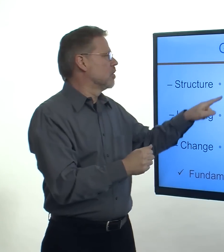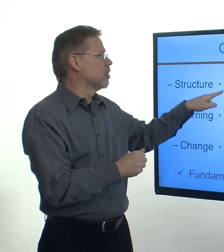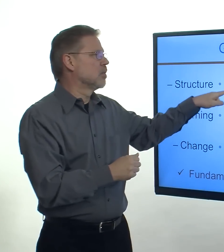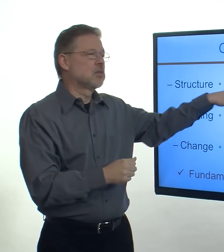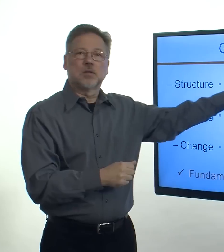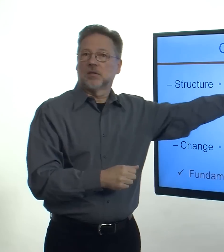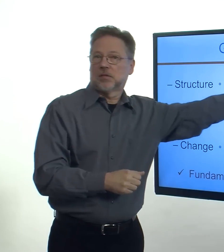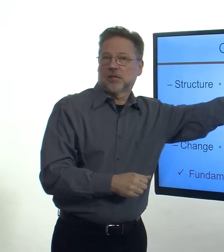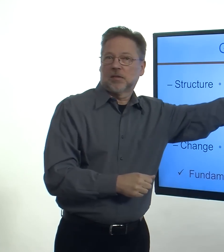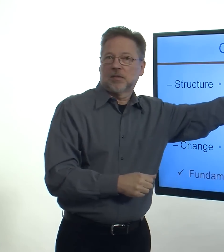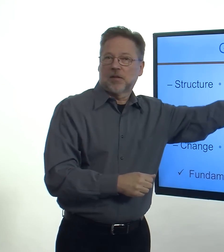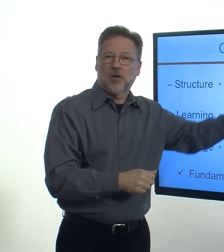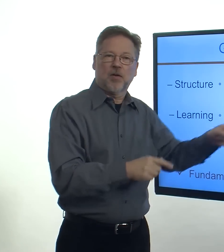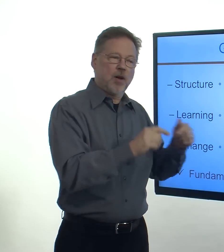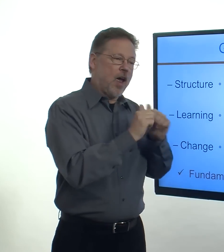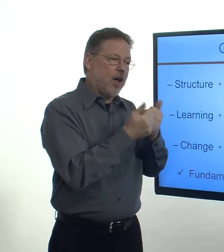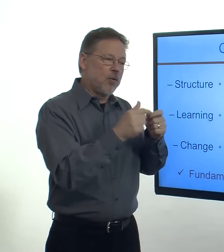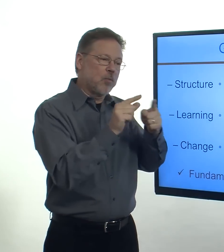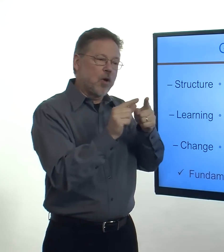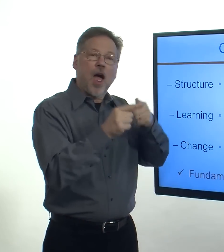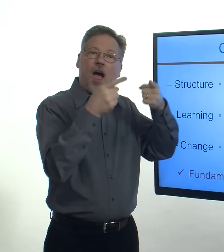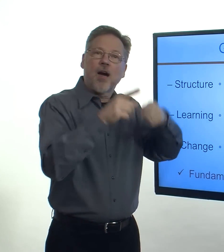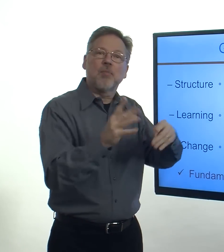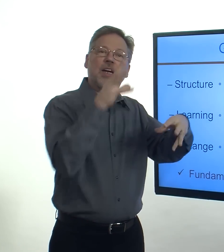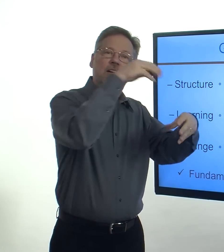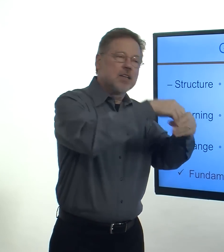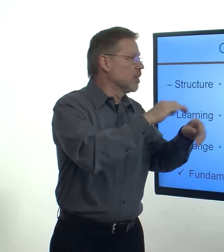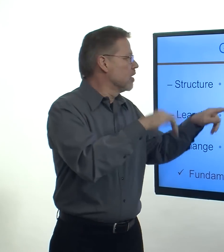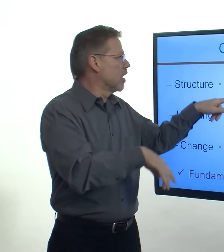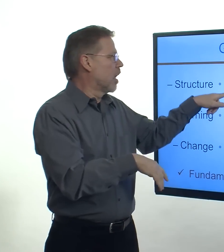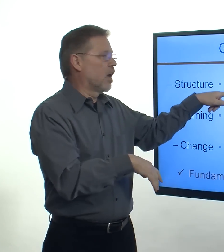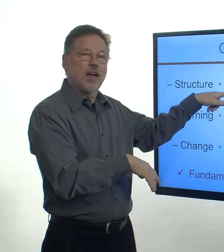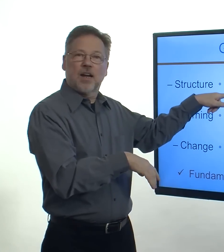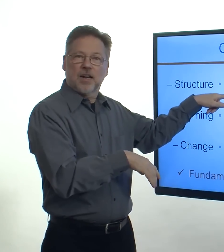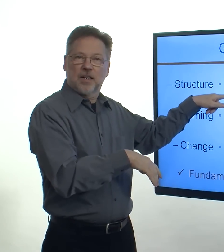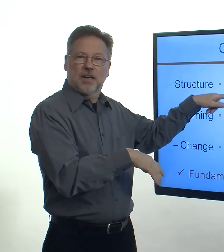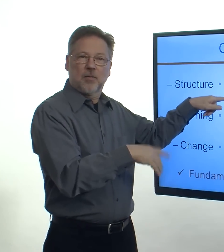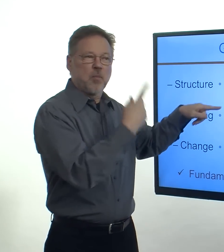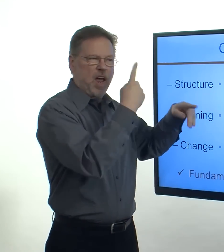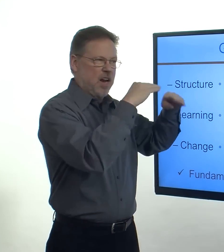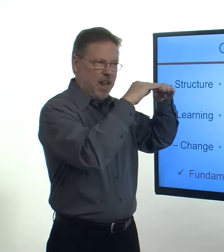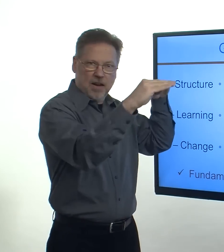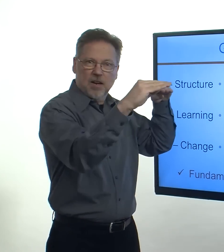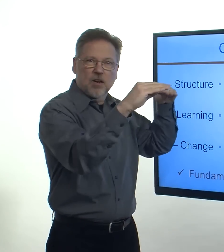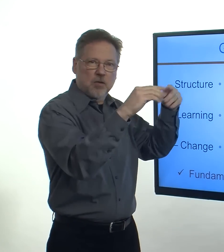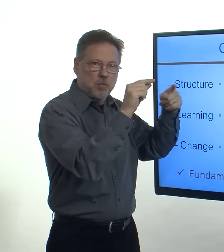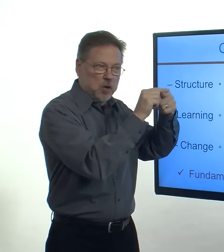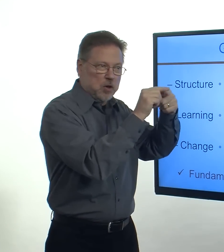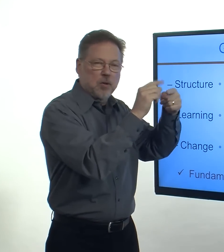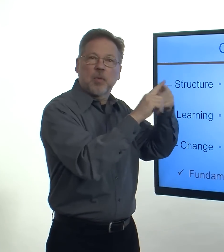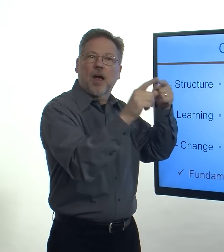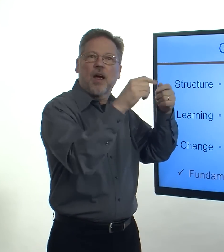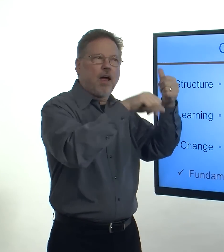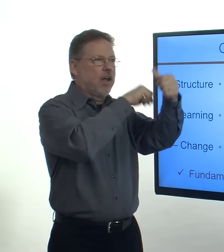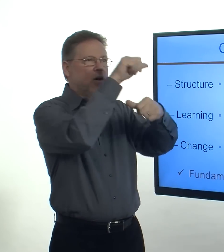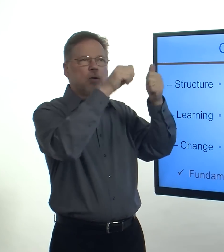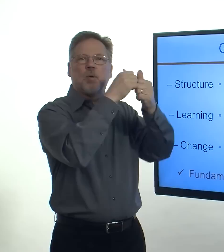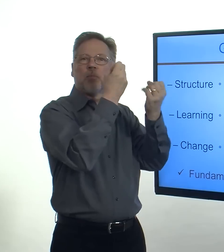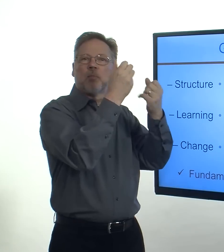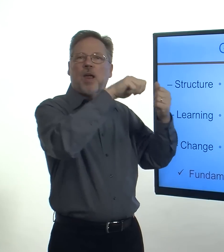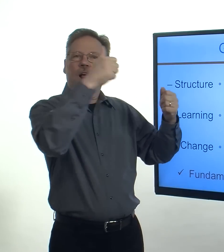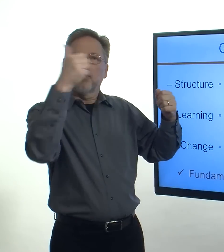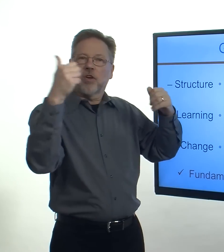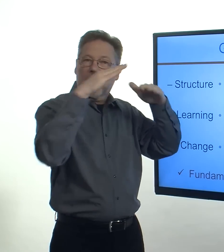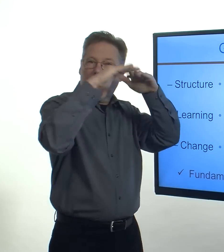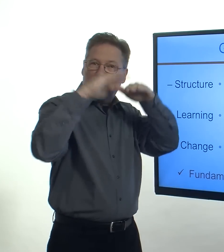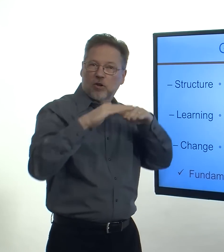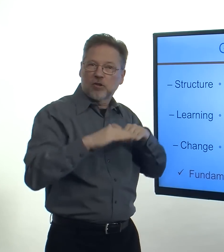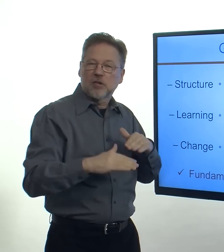mechanisms. So, words are used on one layer, but they interact with other layers which